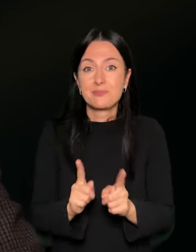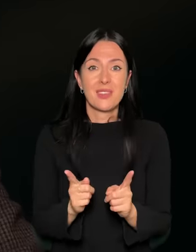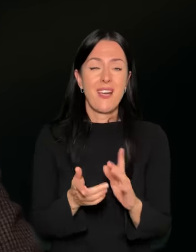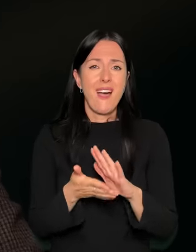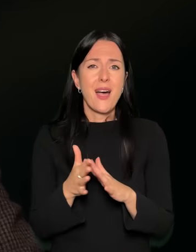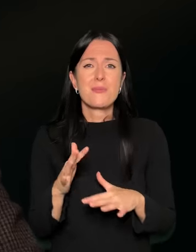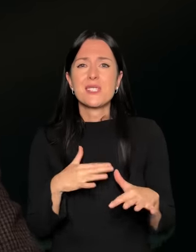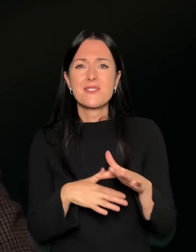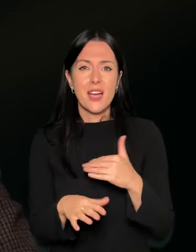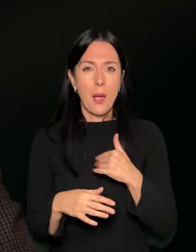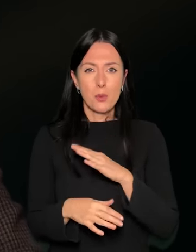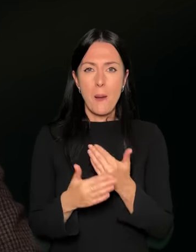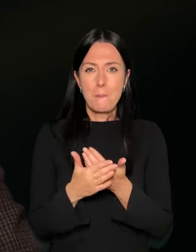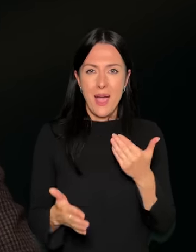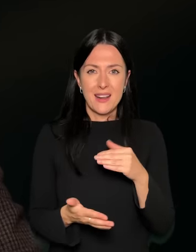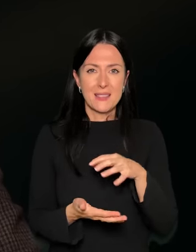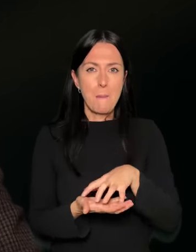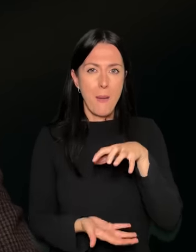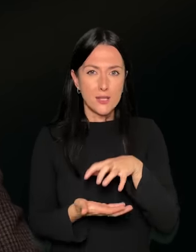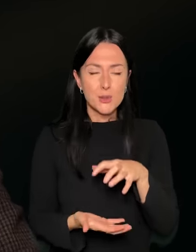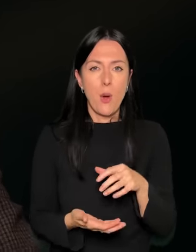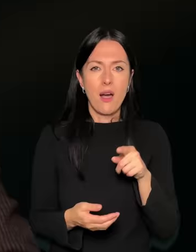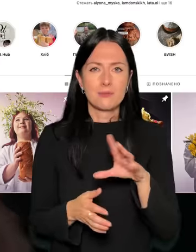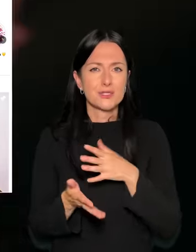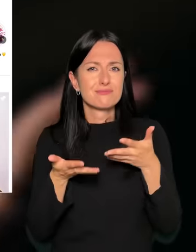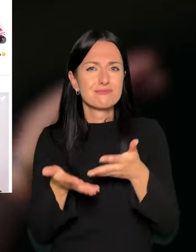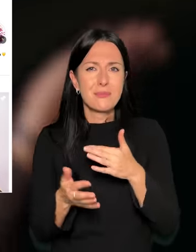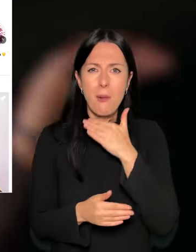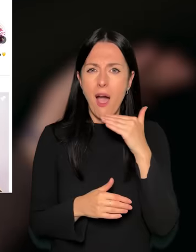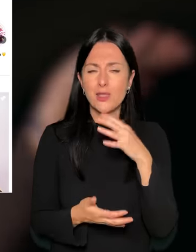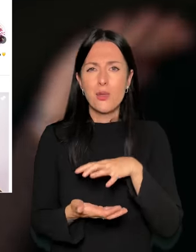The atmosphere there is amazing. I visited before Easter, and they were baking a lot of Easter bread,